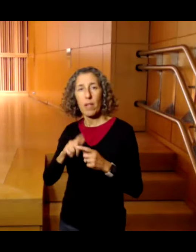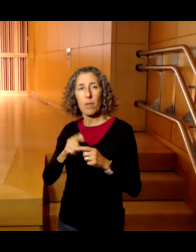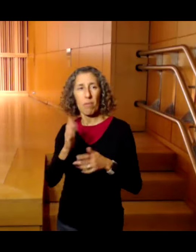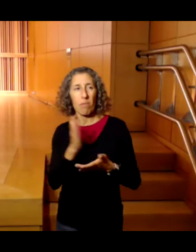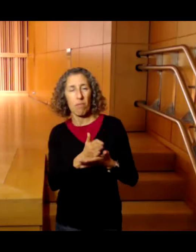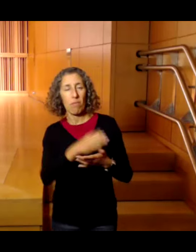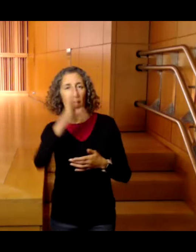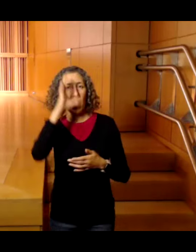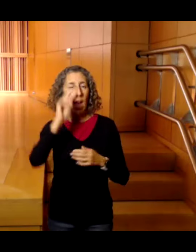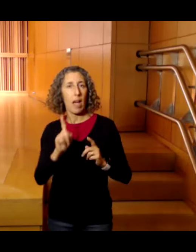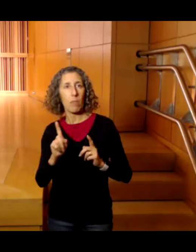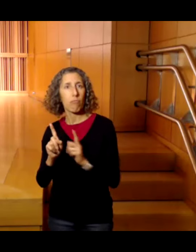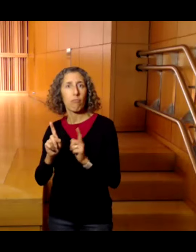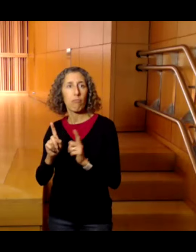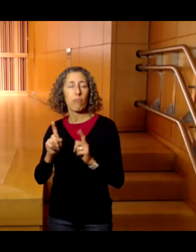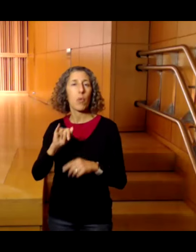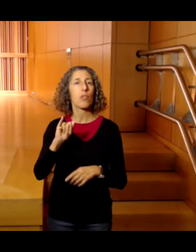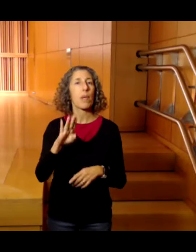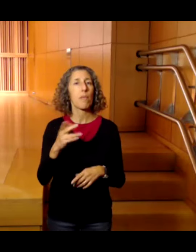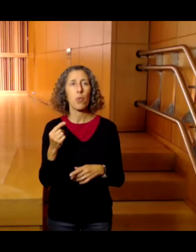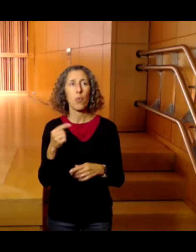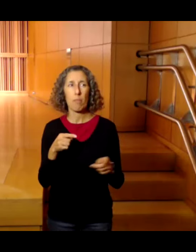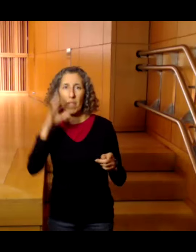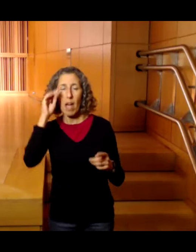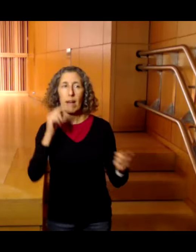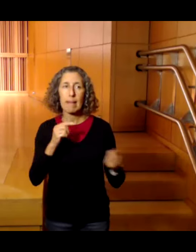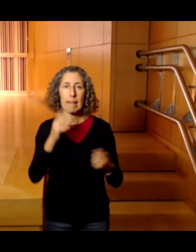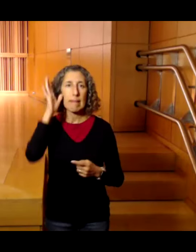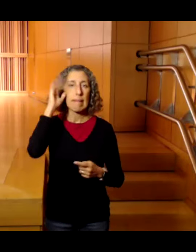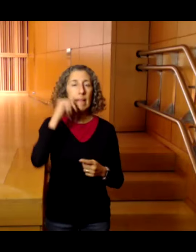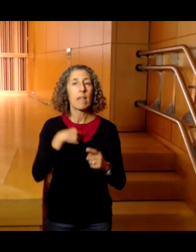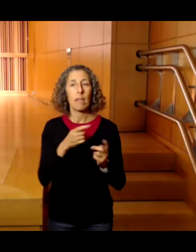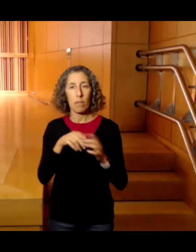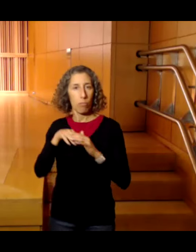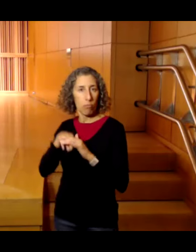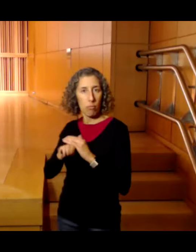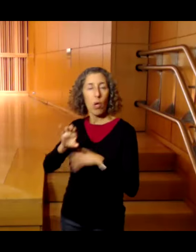James decided to enter another small church. One had been forbidden to visit.